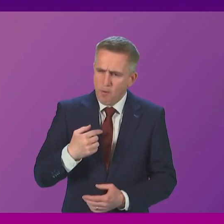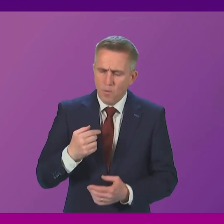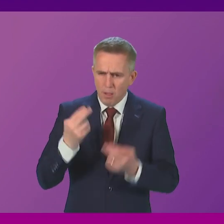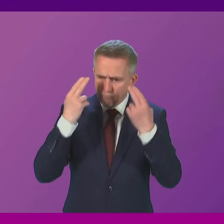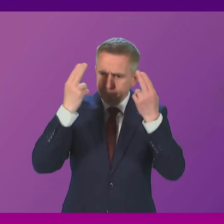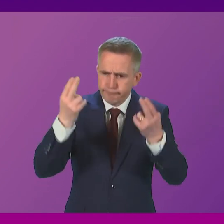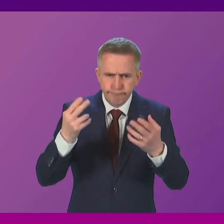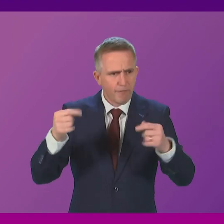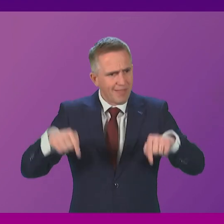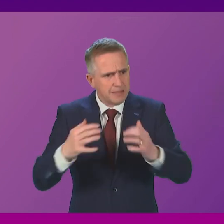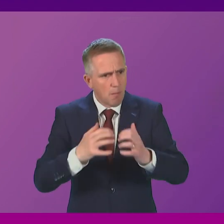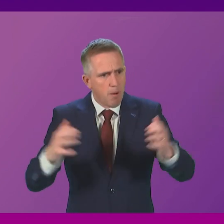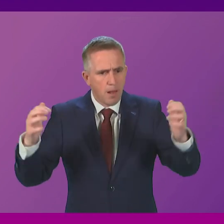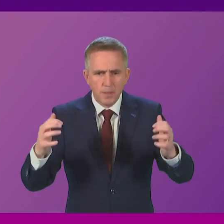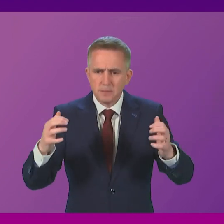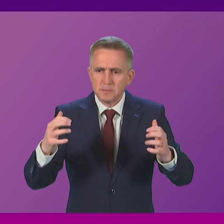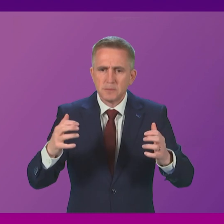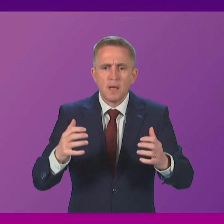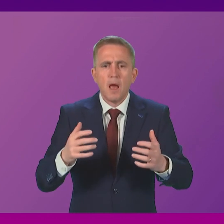and against any attempts to undermine devolution.